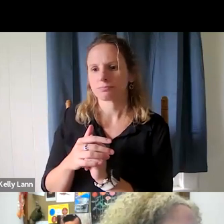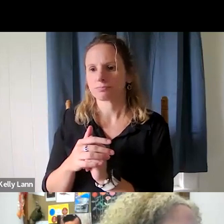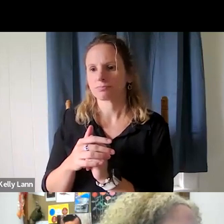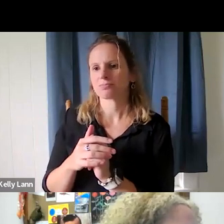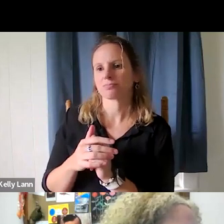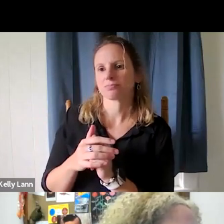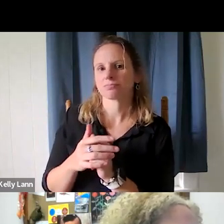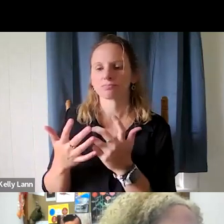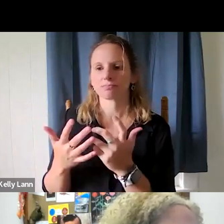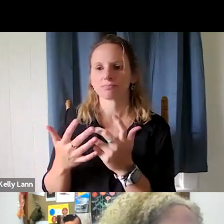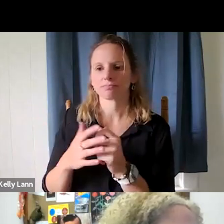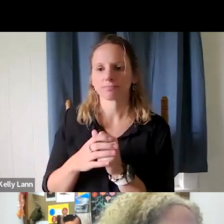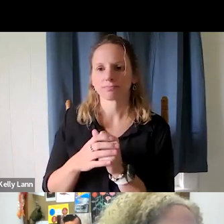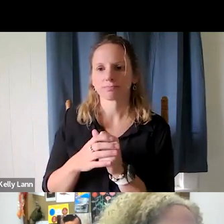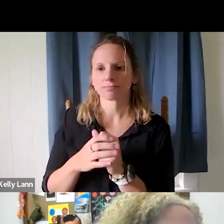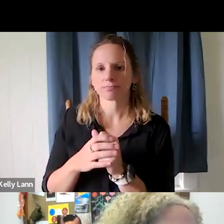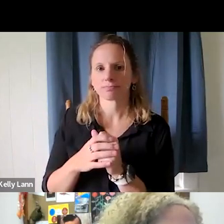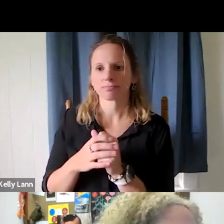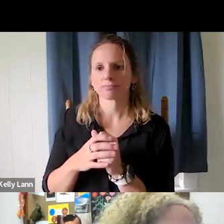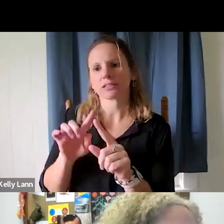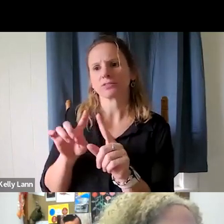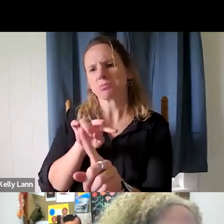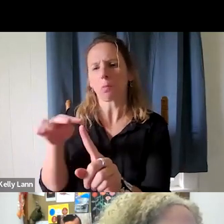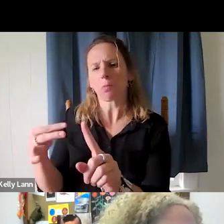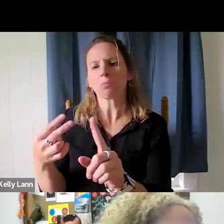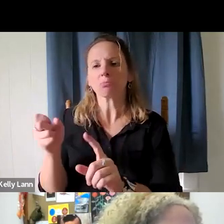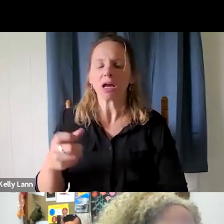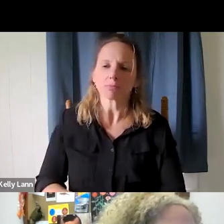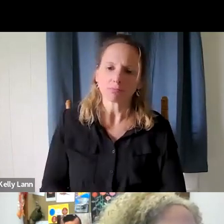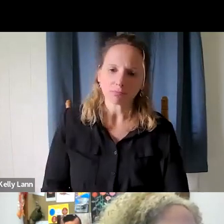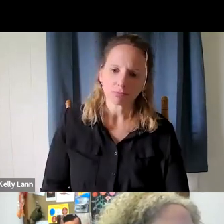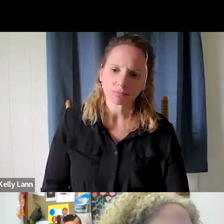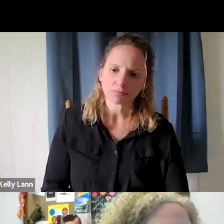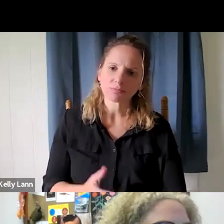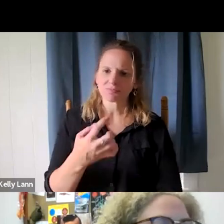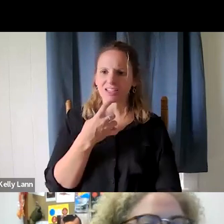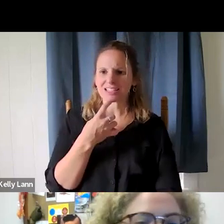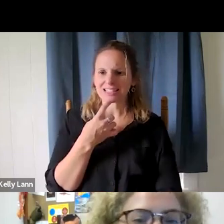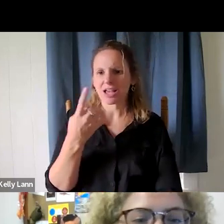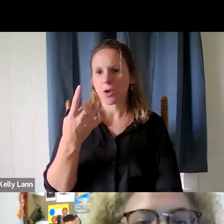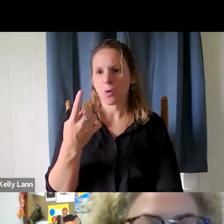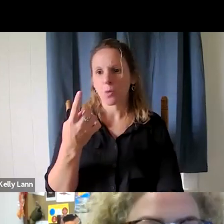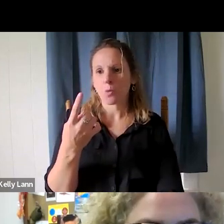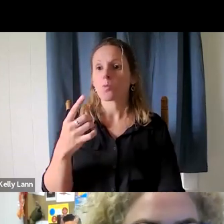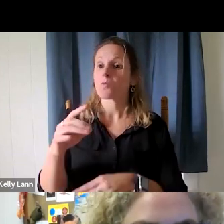Well, just looking at things a little differently. So I would say well, yes, functioning is important in all cases.